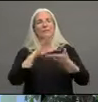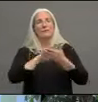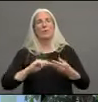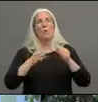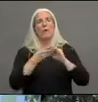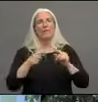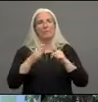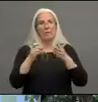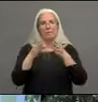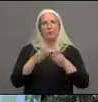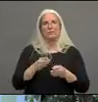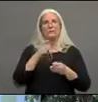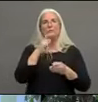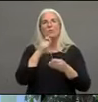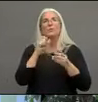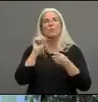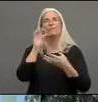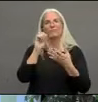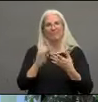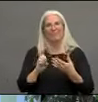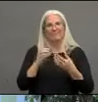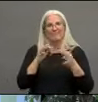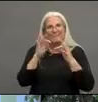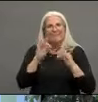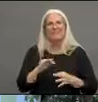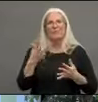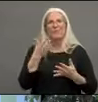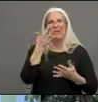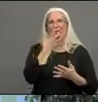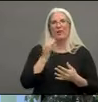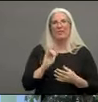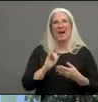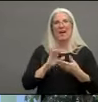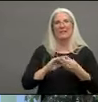Yes, we have a note here from Rick from within our County